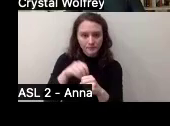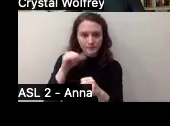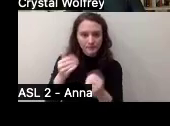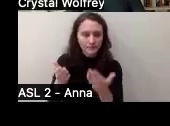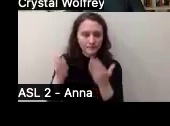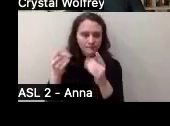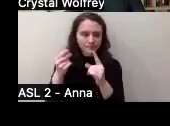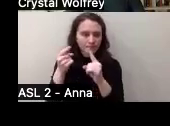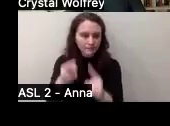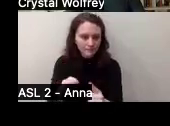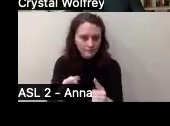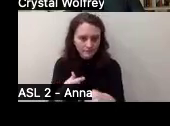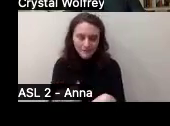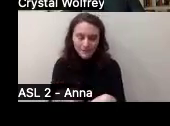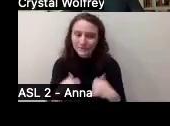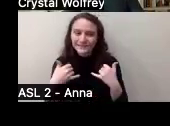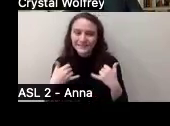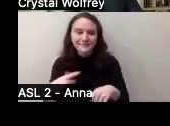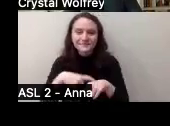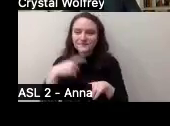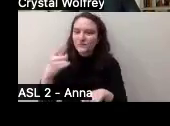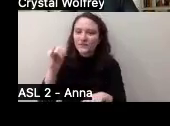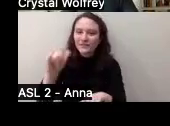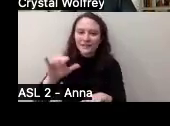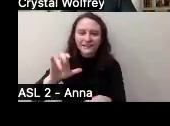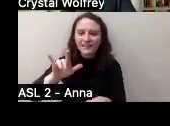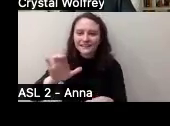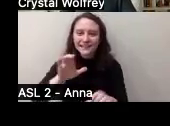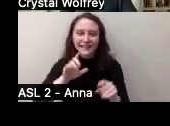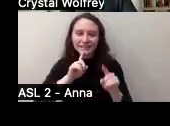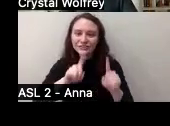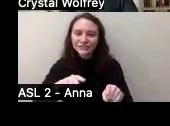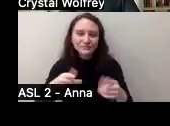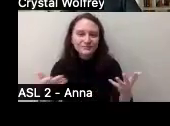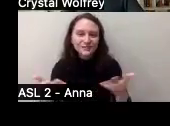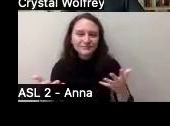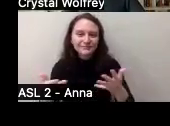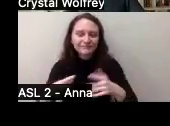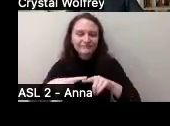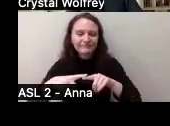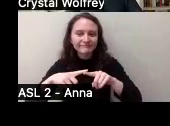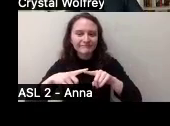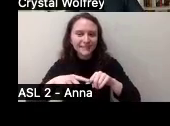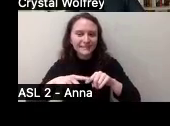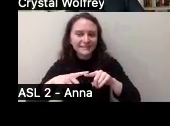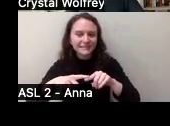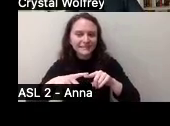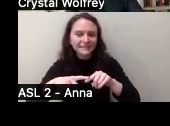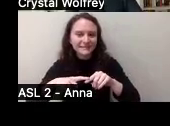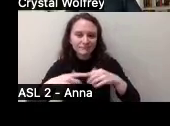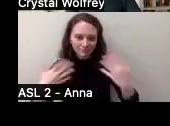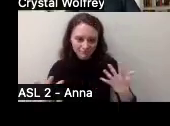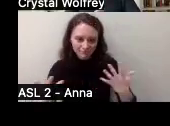Time for the classic NIH answer, it depends. So a few of the items that we would need to consider: